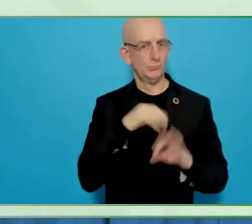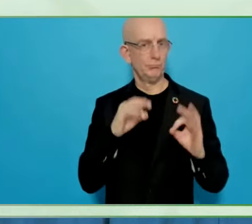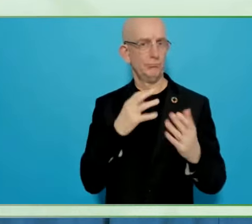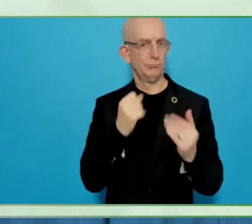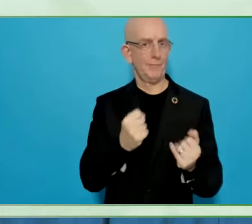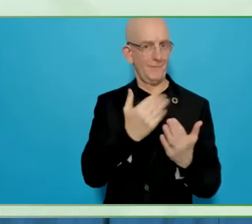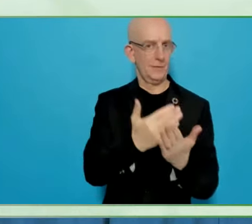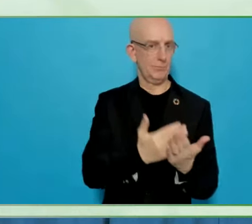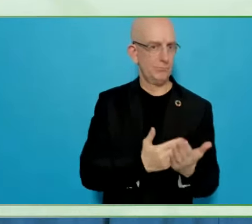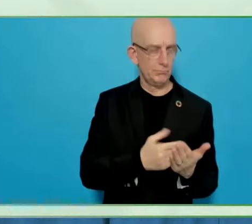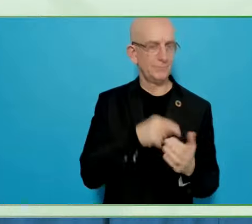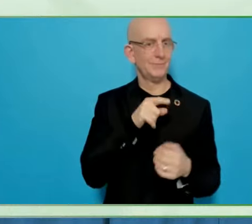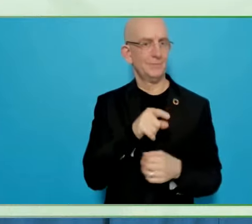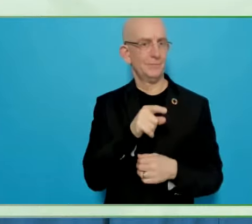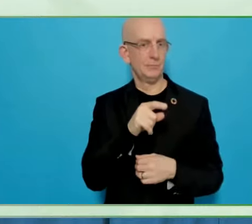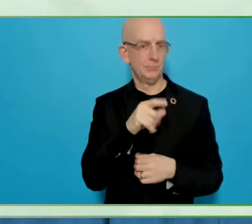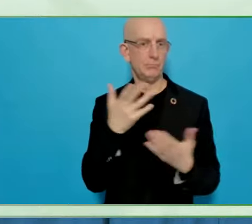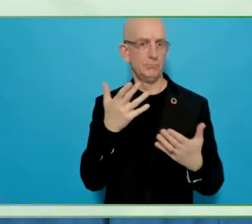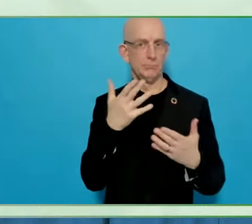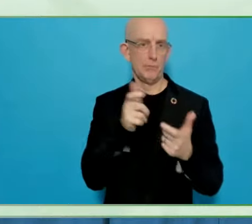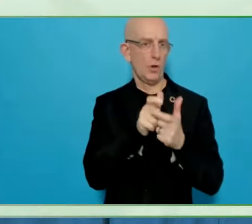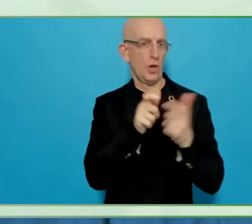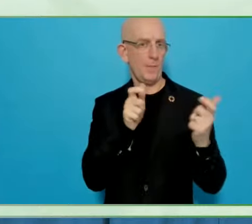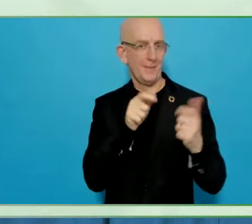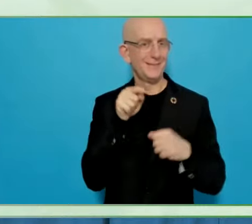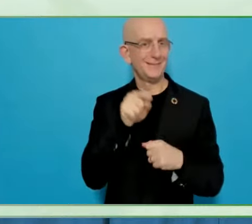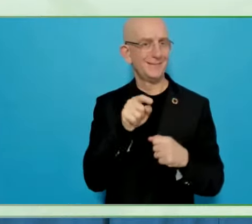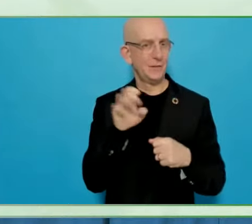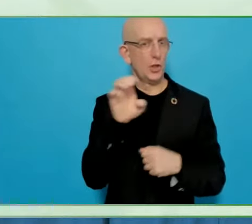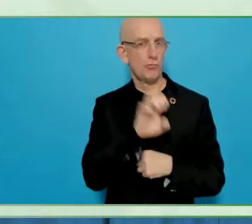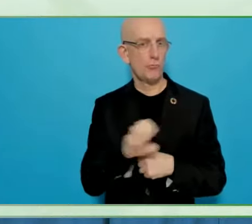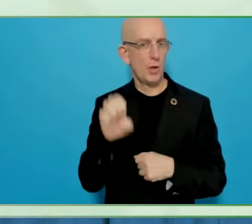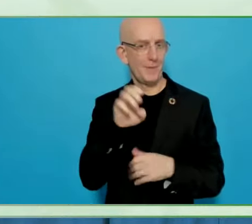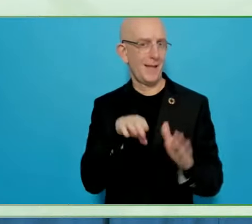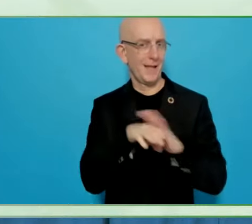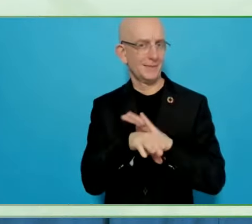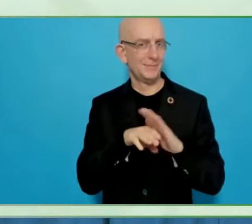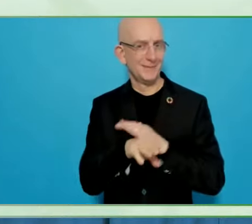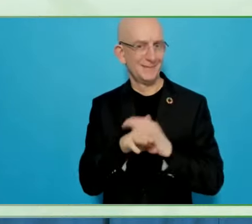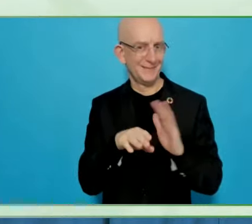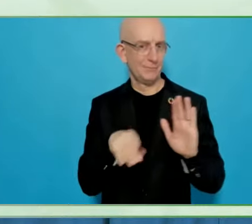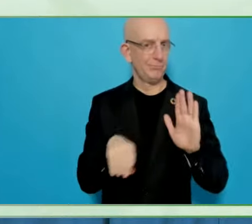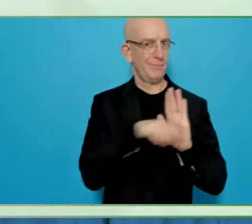let me be very clear, the organisations have accepted this